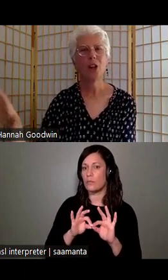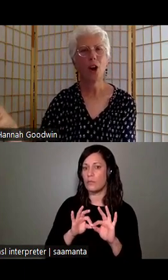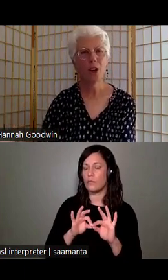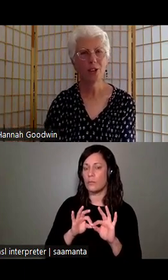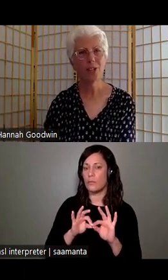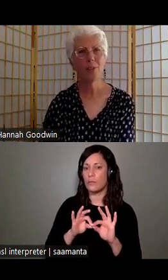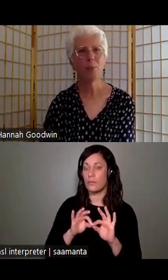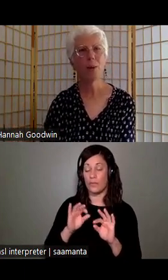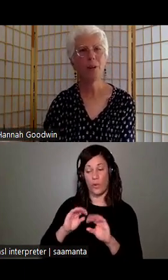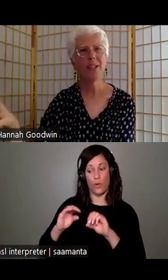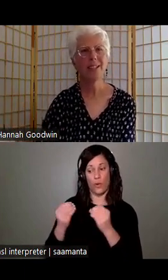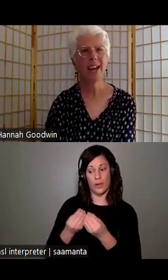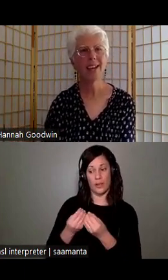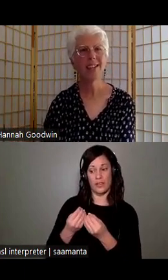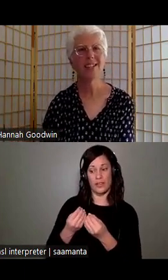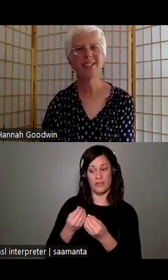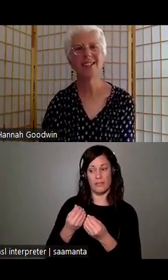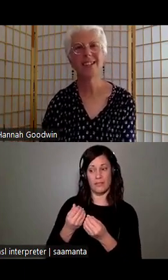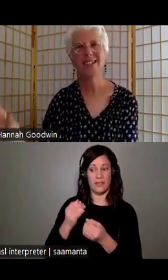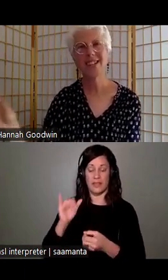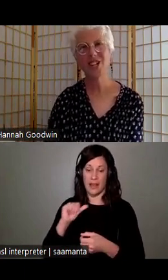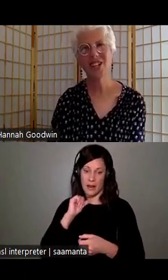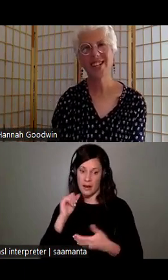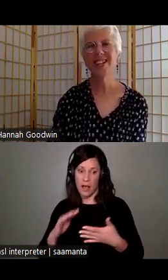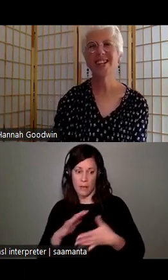that aren't primarily in that section